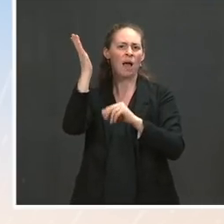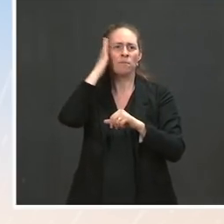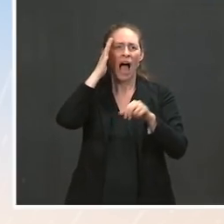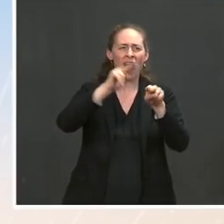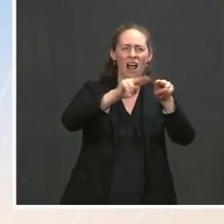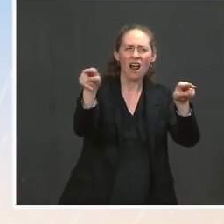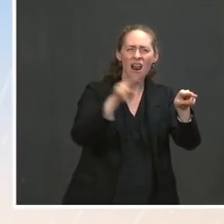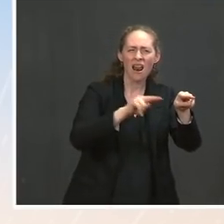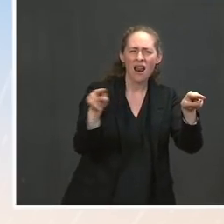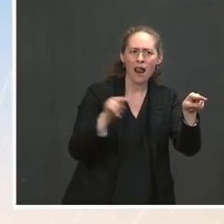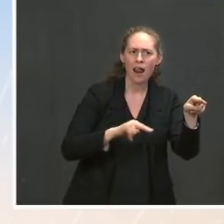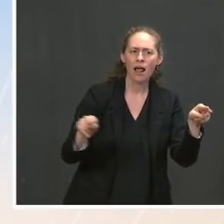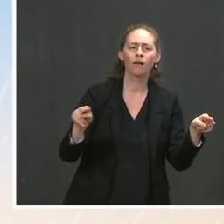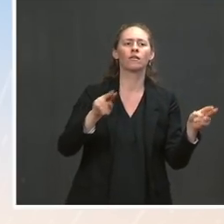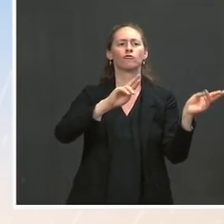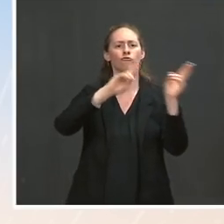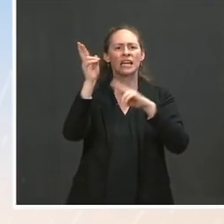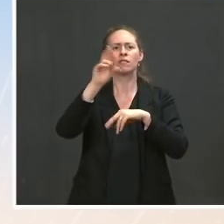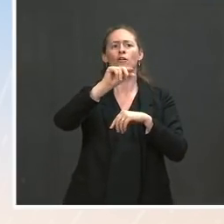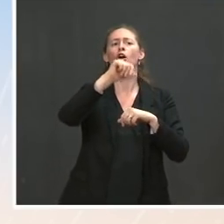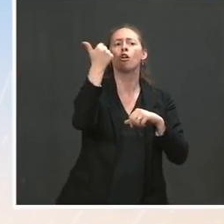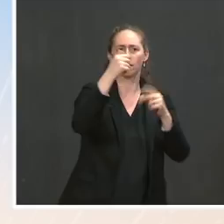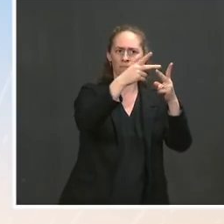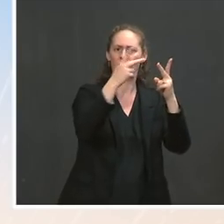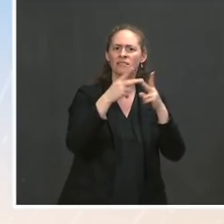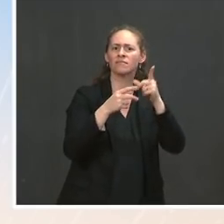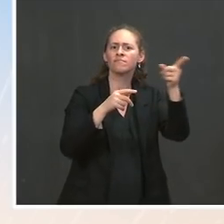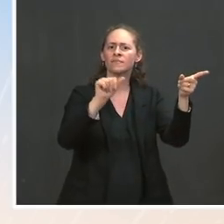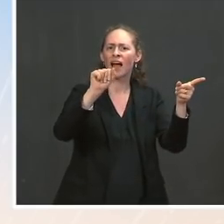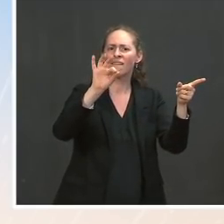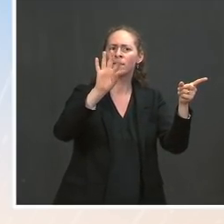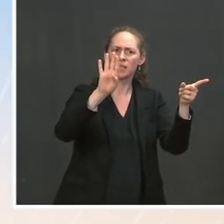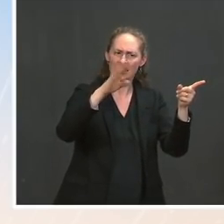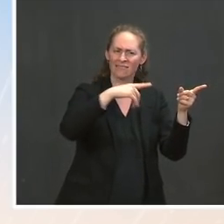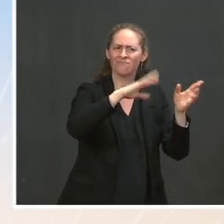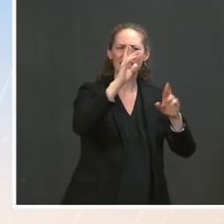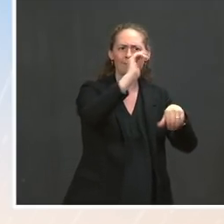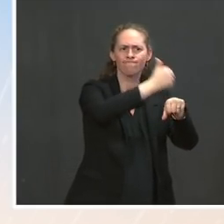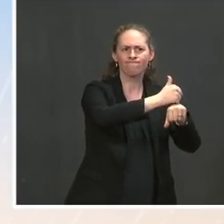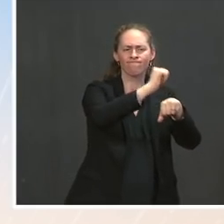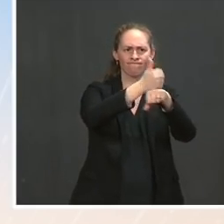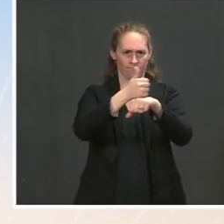San Diego Convention Center, 1400 beds. These three sites alone provide at peak capacity